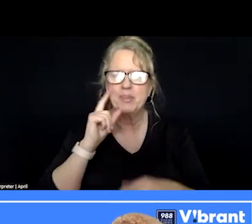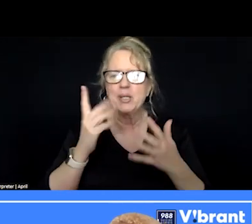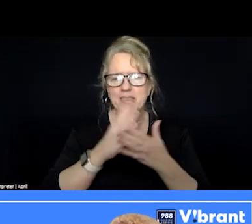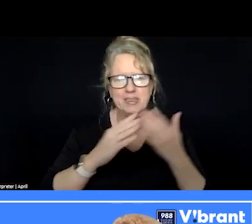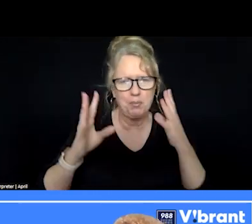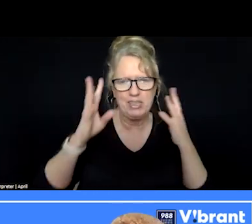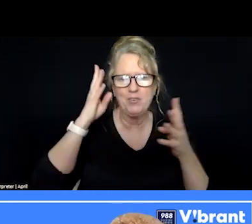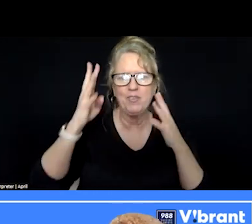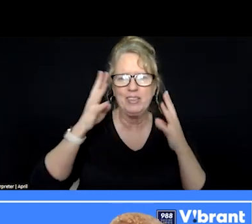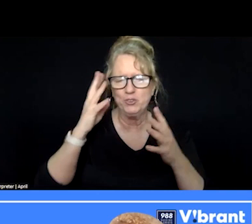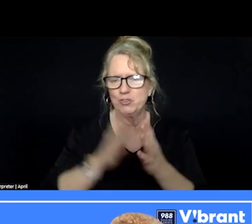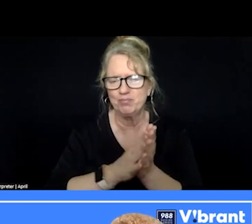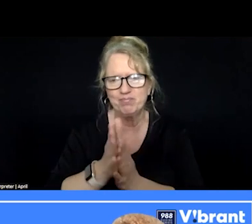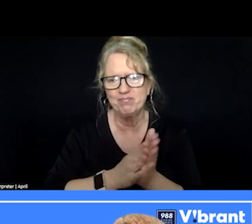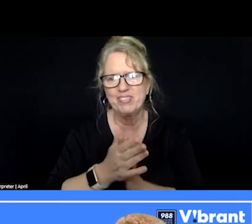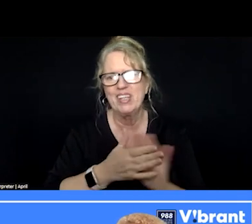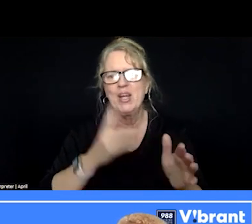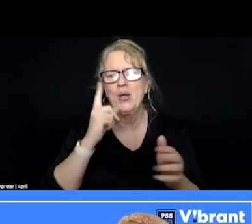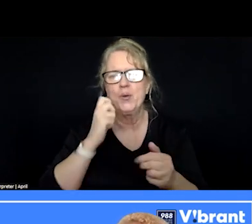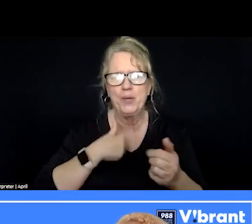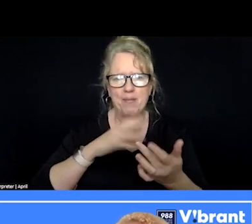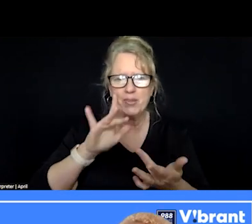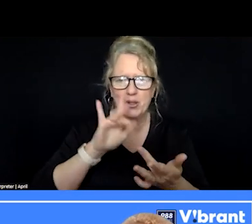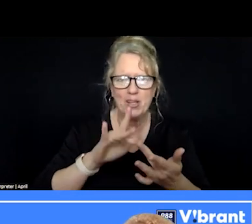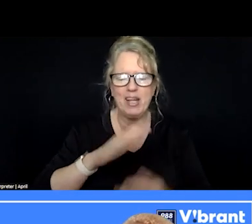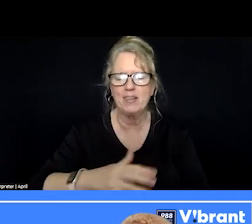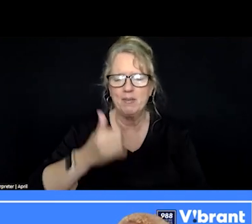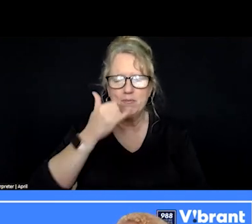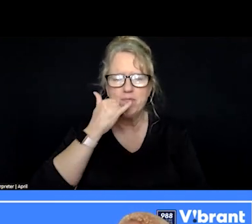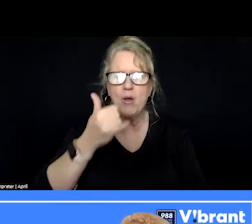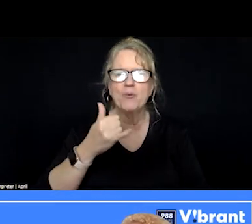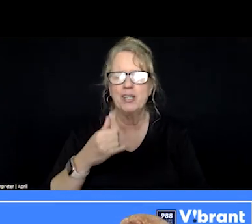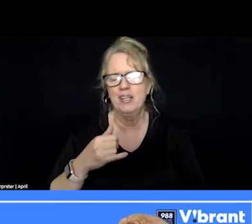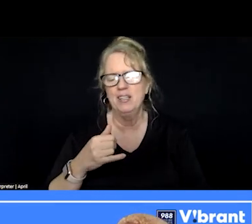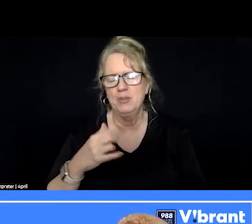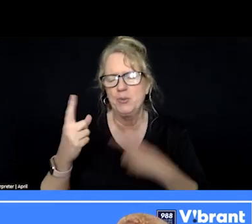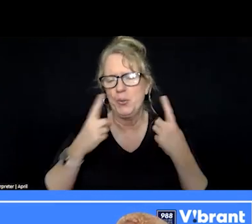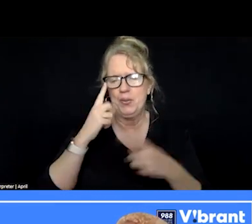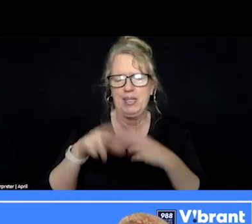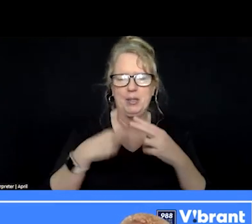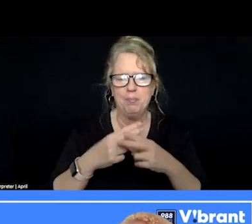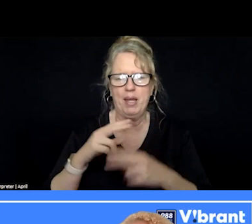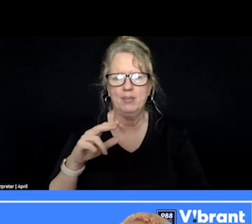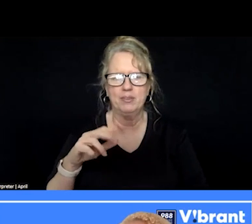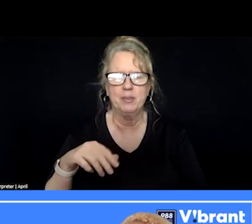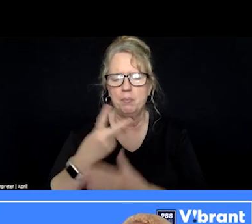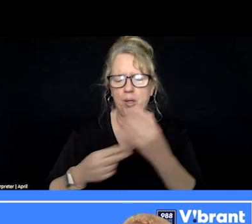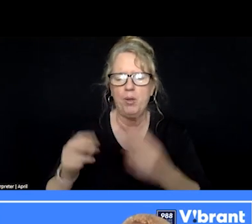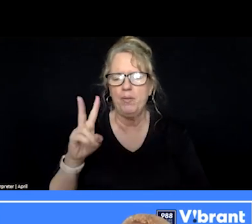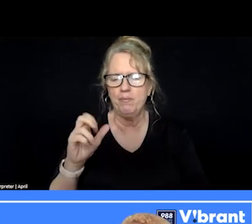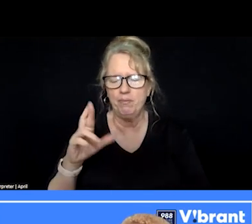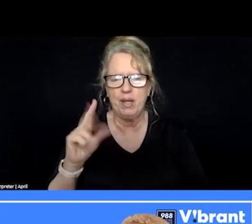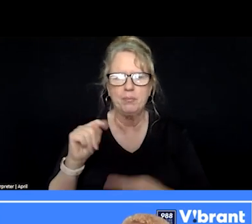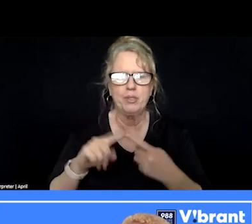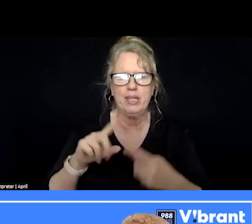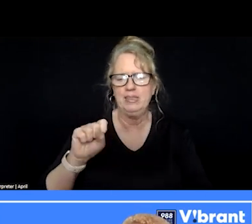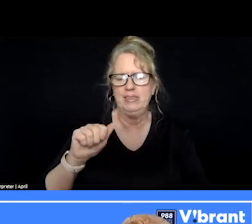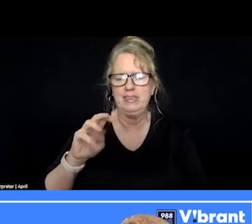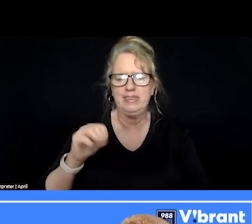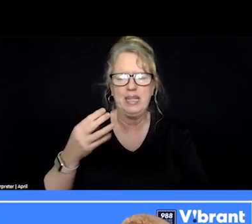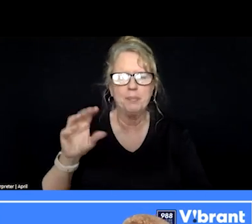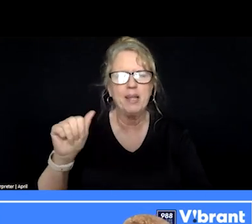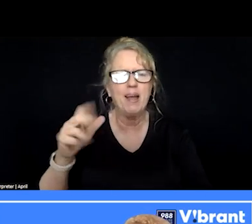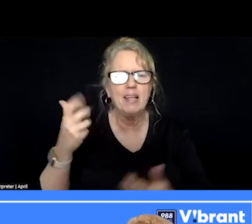WE HAVE THE LINES AND THE SERVICES, BUT THERE ARE OTHER WAYS TO